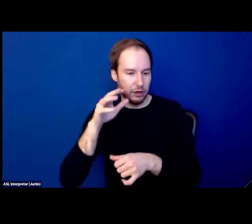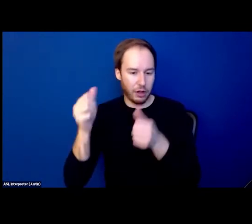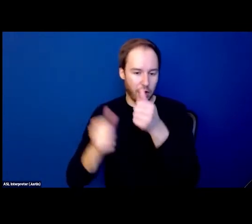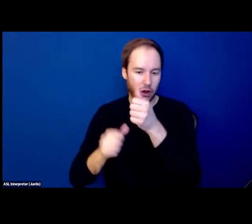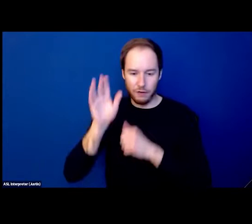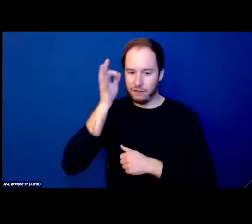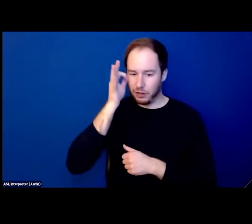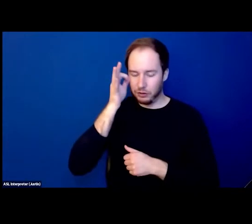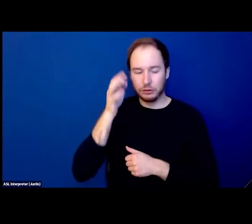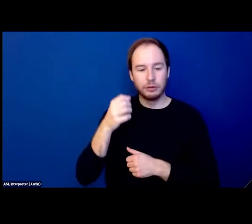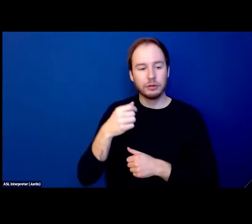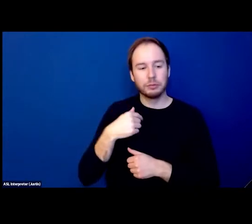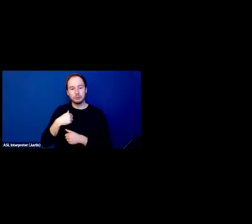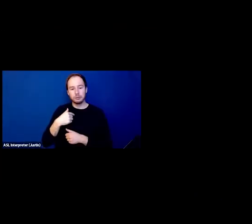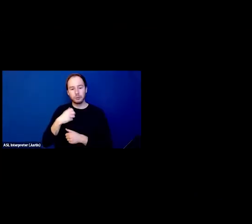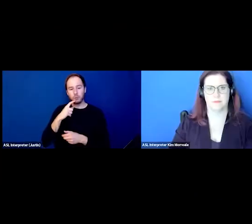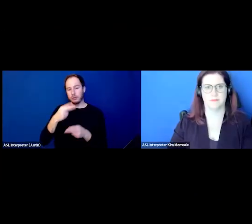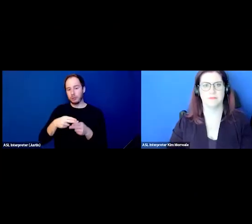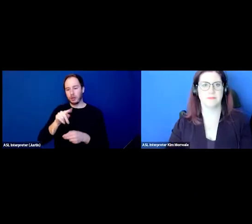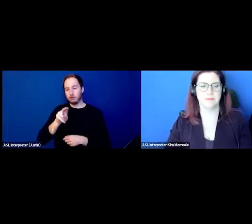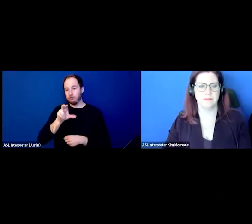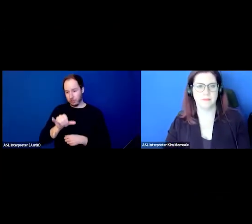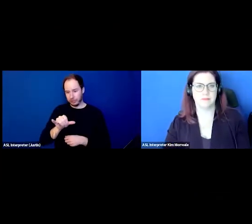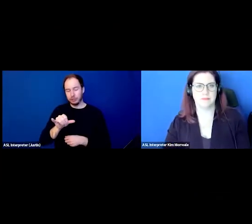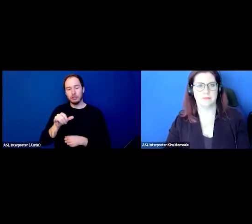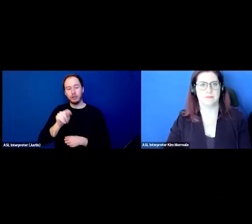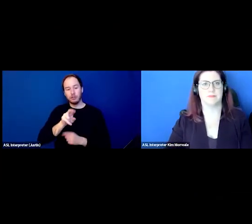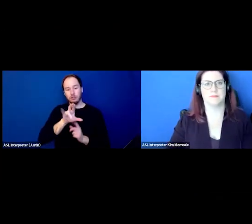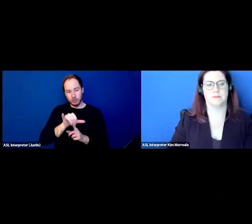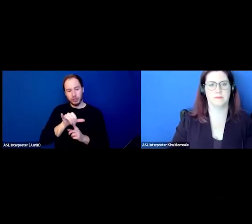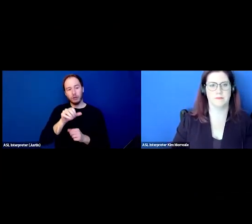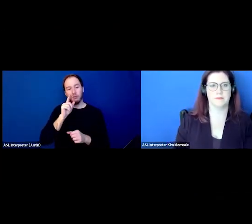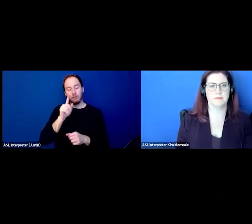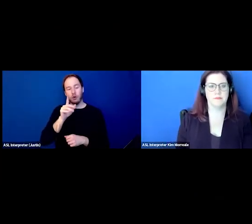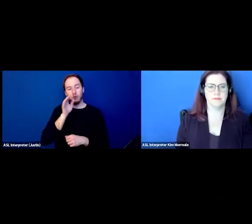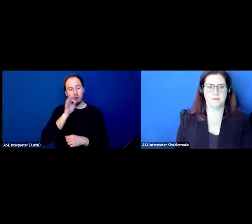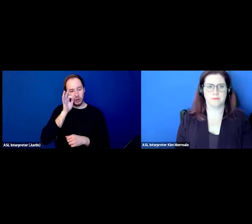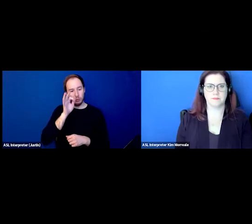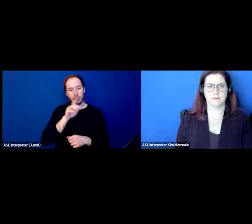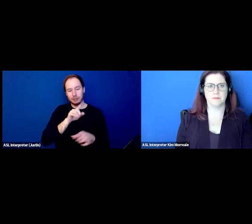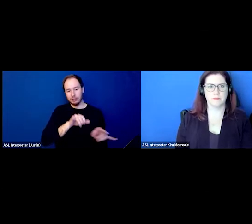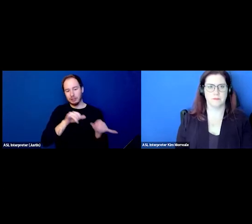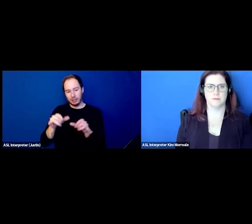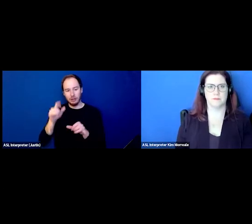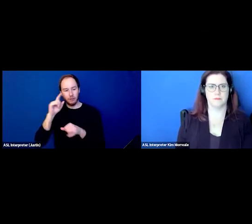So I just wanna touch on the treaties. So US treaties with tribal nations have the same status as treaties with foreign nations,